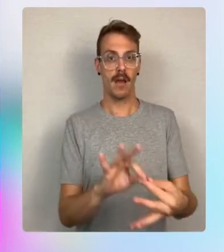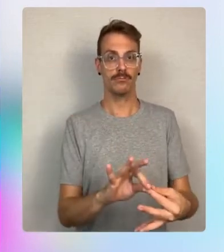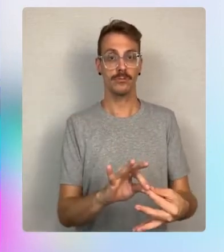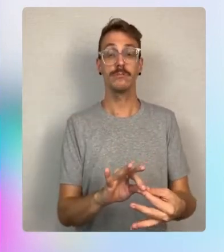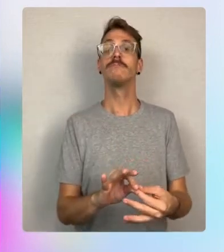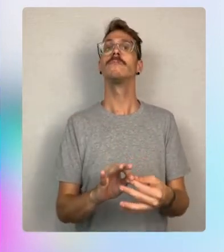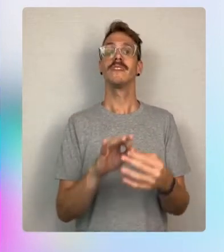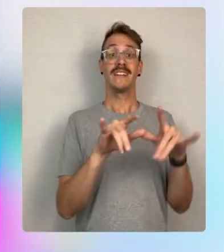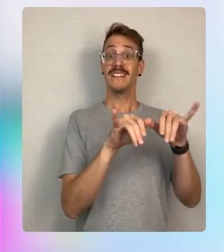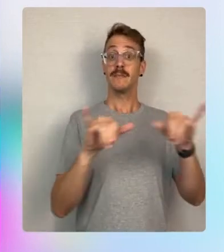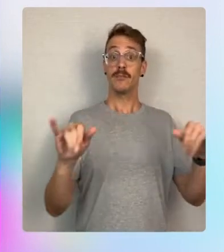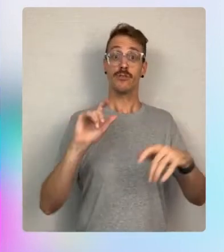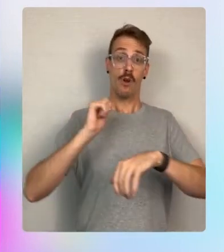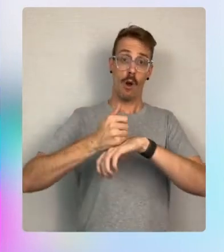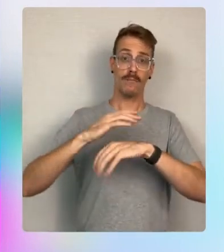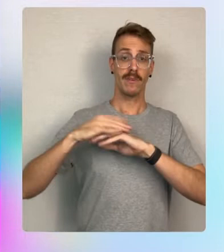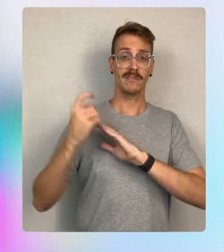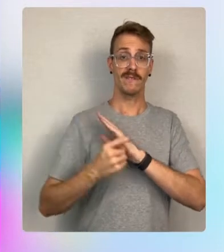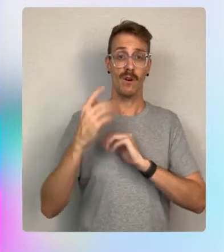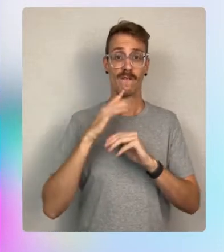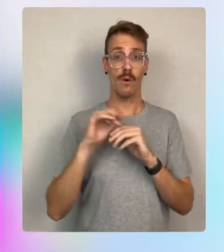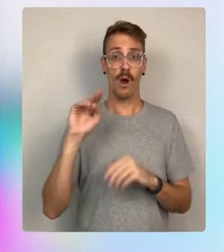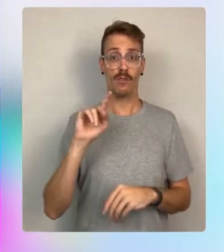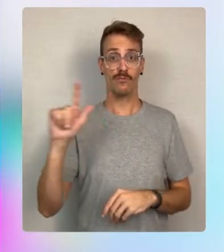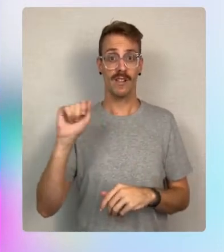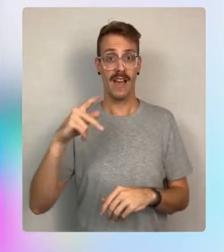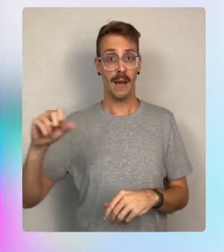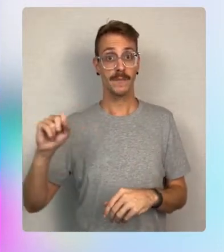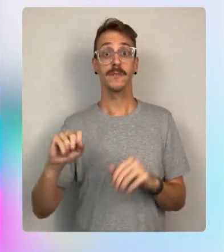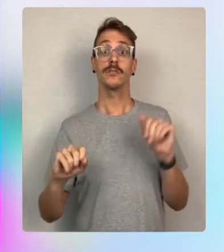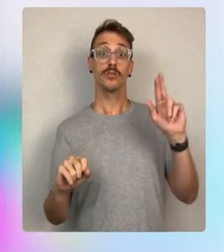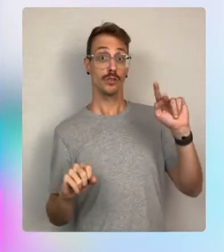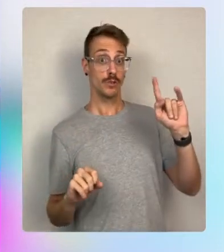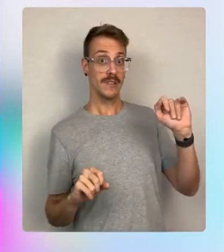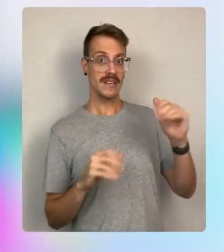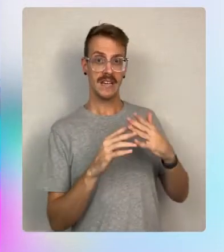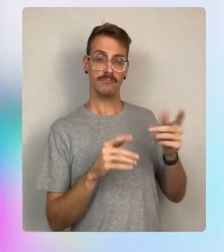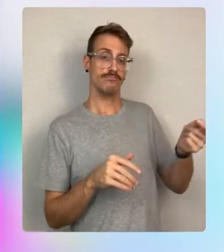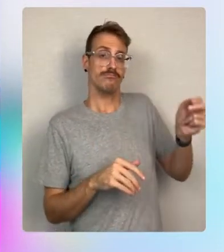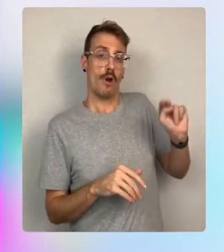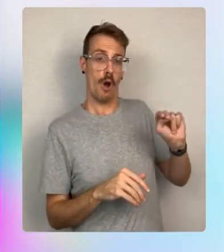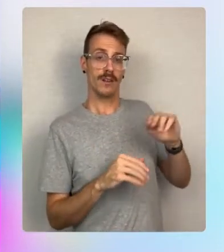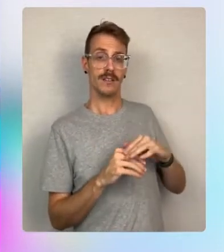Symmetric FOV is on by default for Unreal applications, and Unity devs can simply enable it